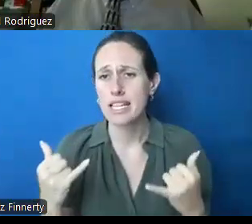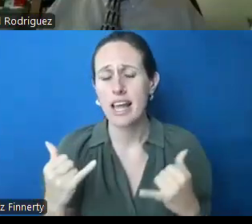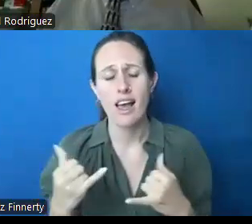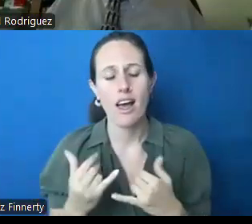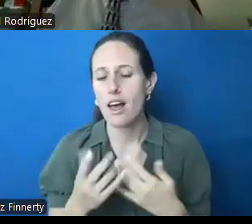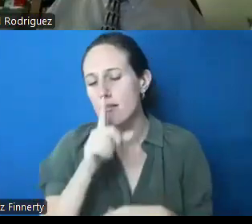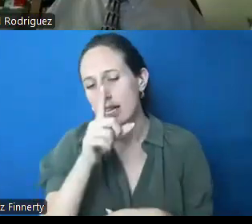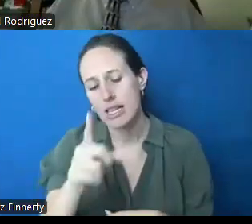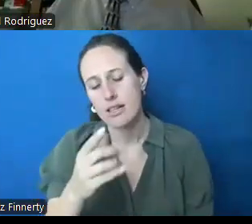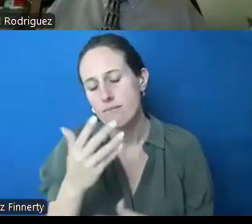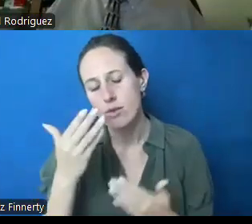don't think I can say thank you enough. I'd love to see if my